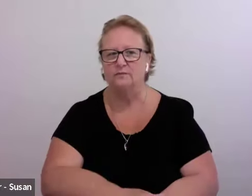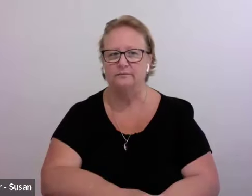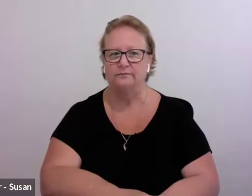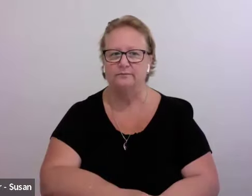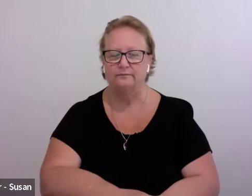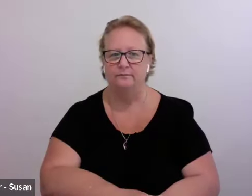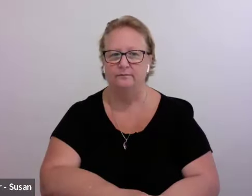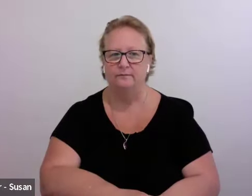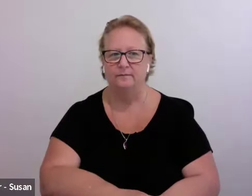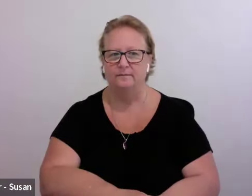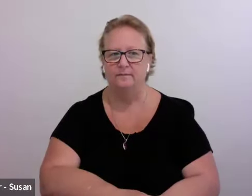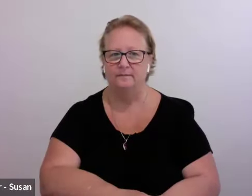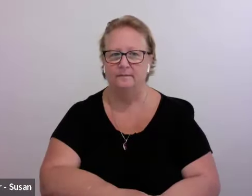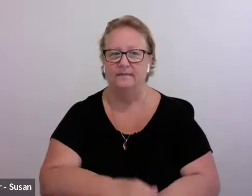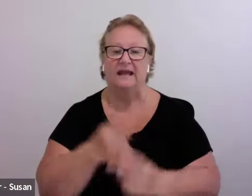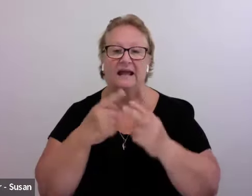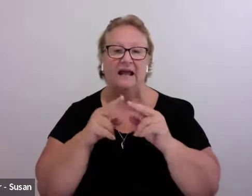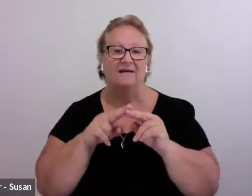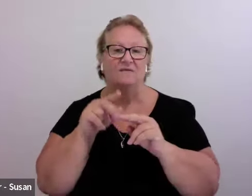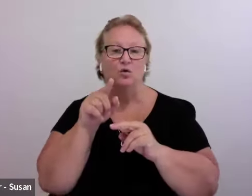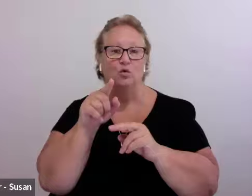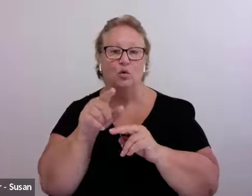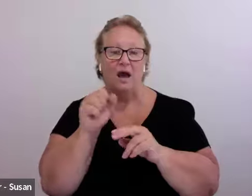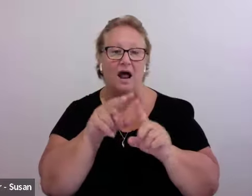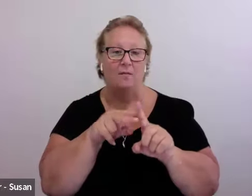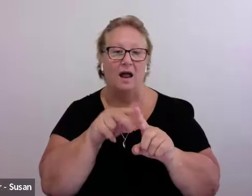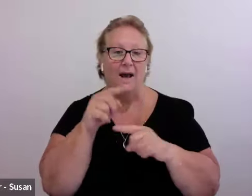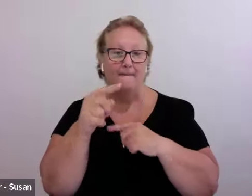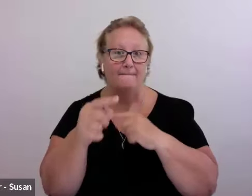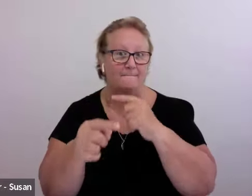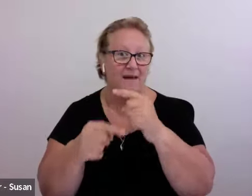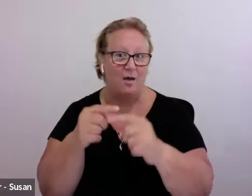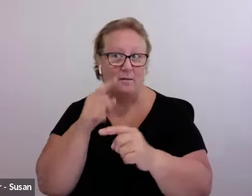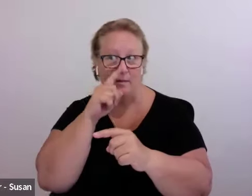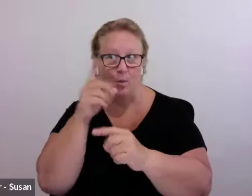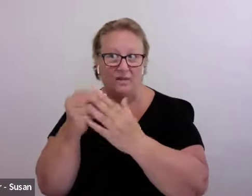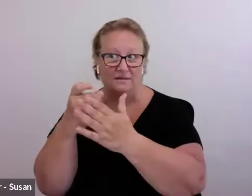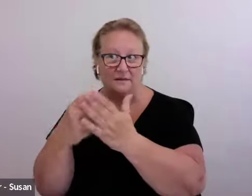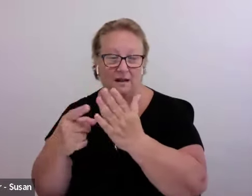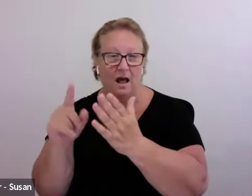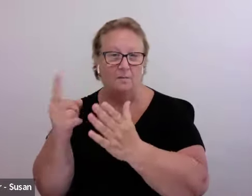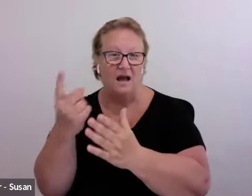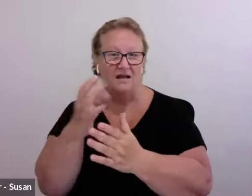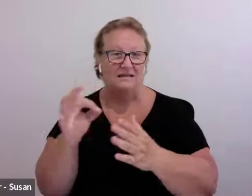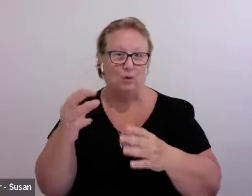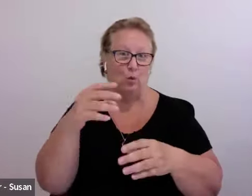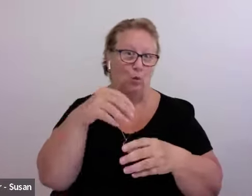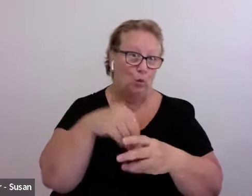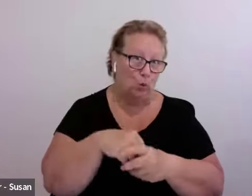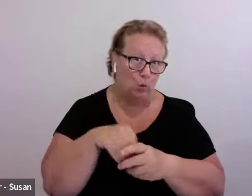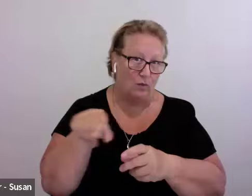a really positive support network for people with intellectual disability. So of course that would be completely eligible. But if you had an application that